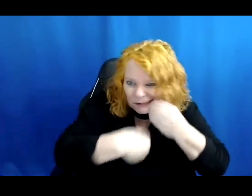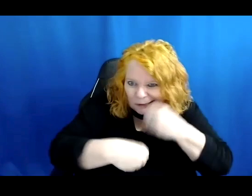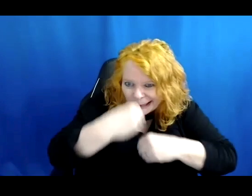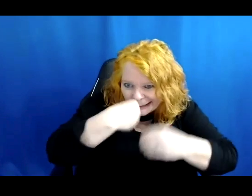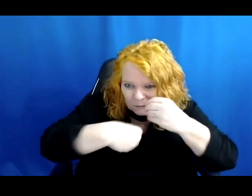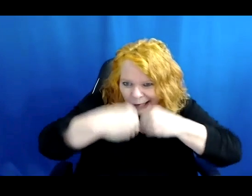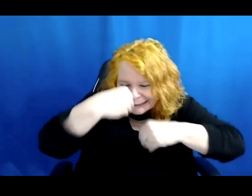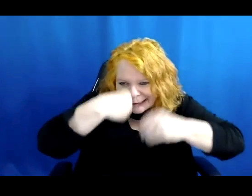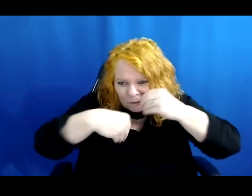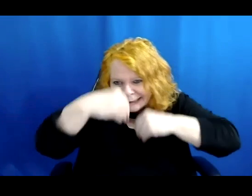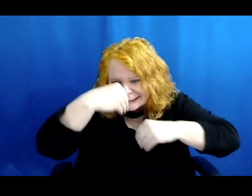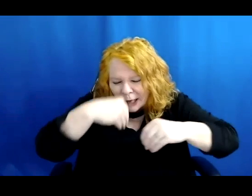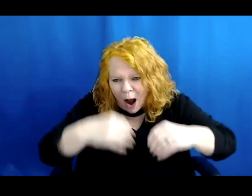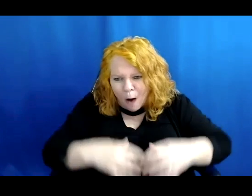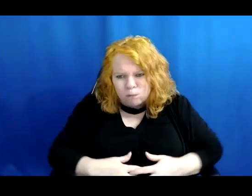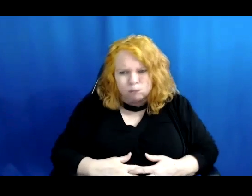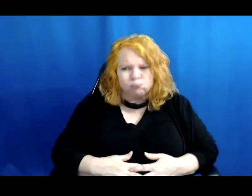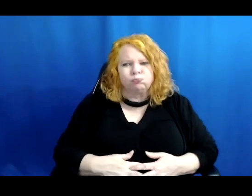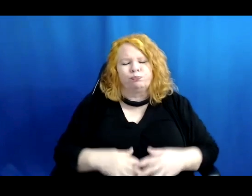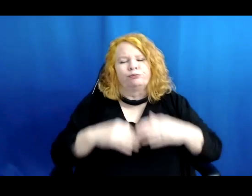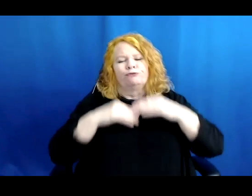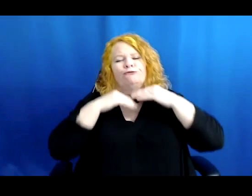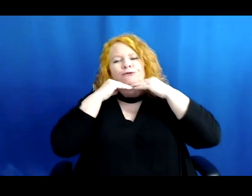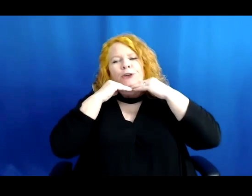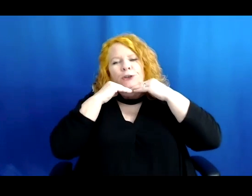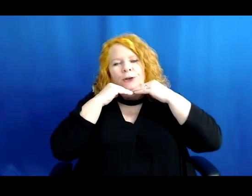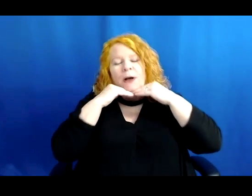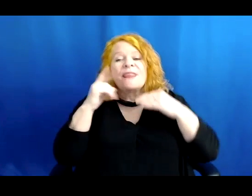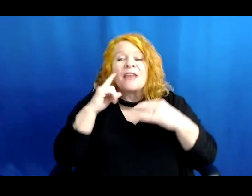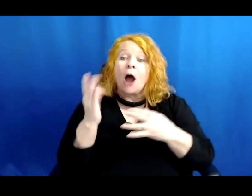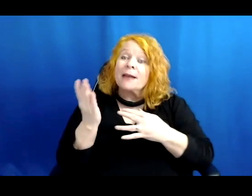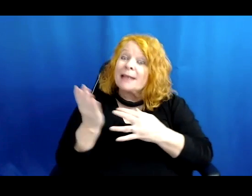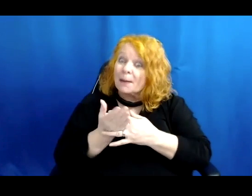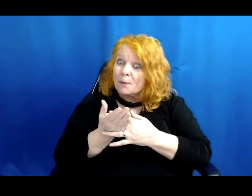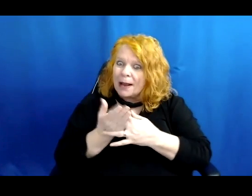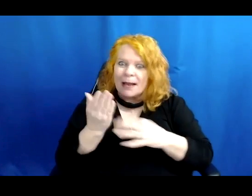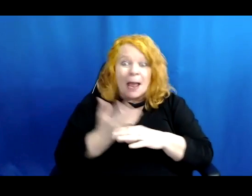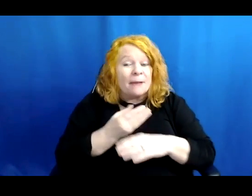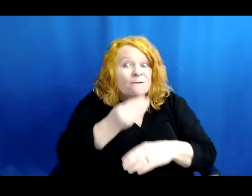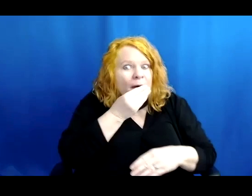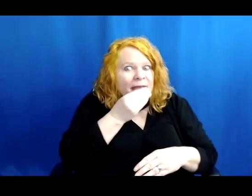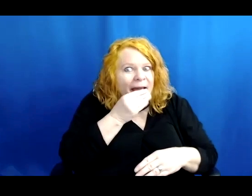were so full, they decided to have a break before they ate the apple crumble and custard.